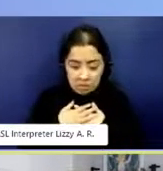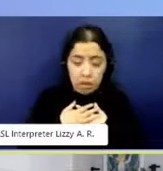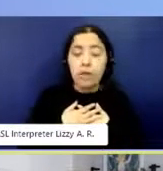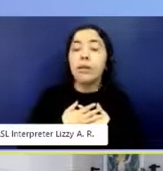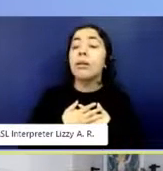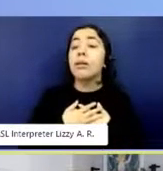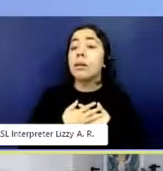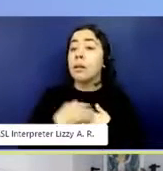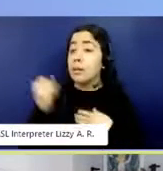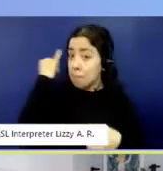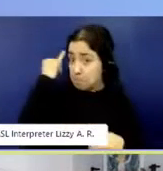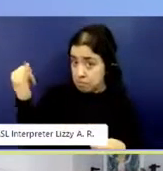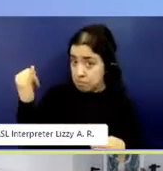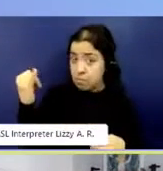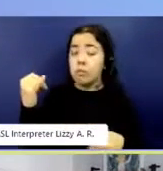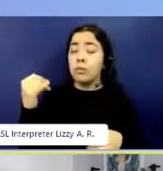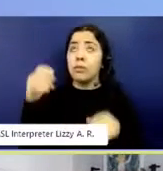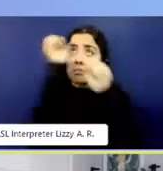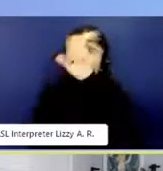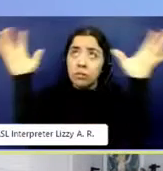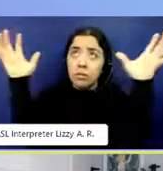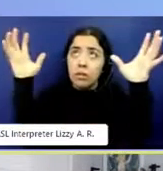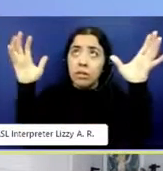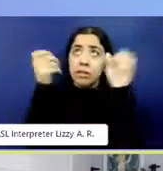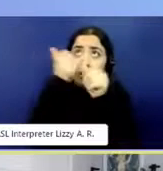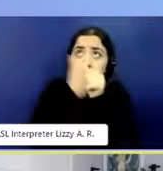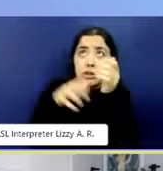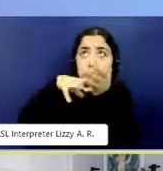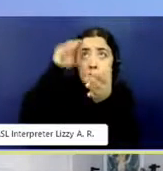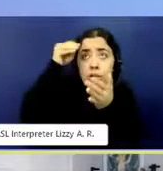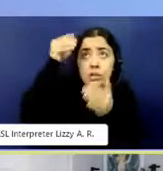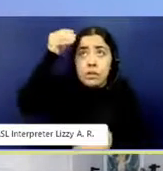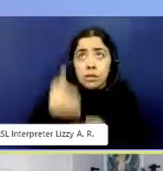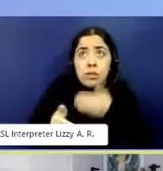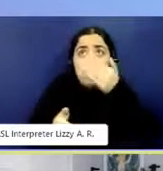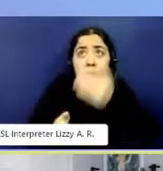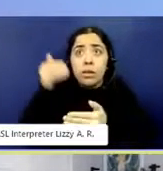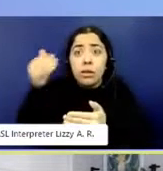every learning step reinforced your desire to build new worlds